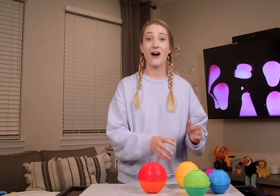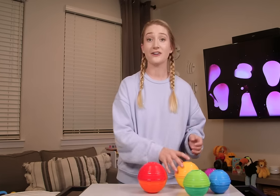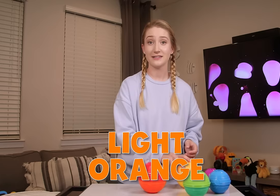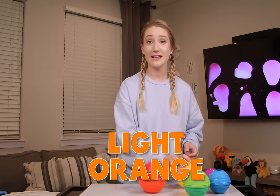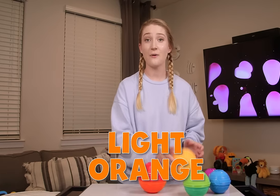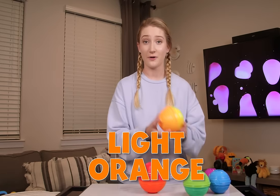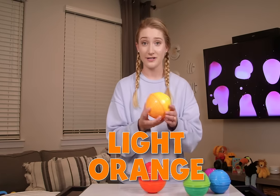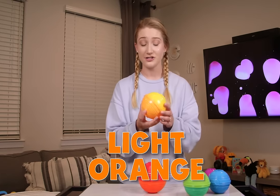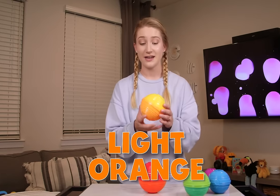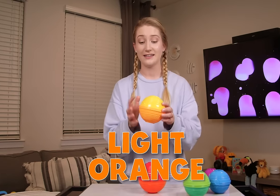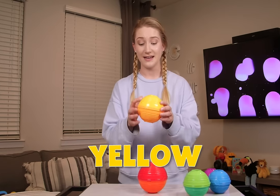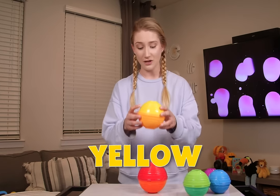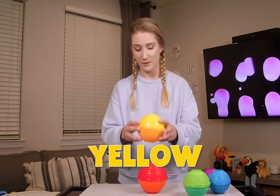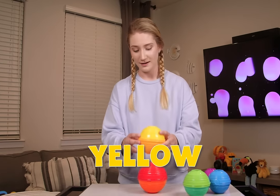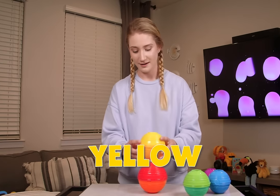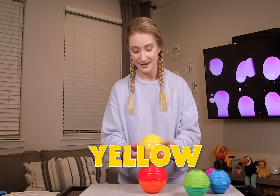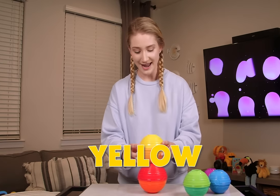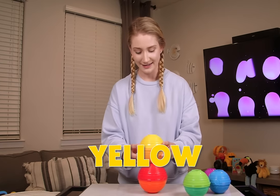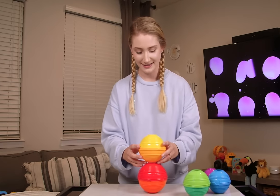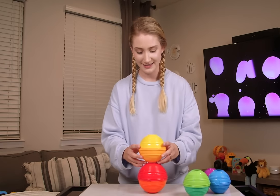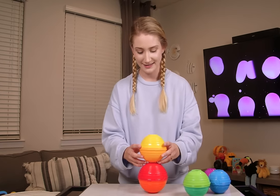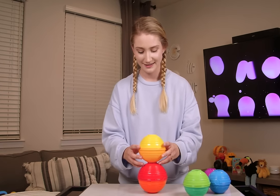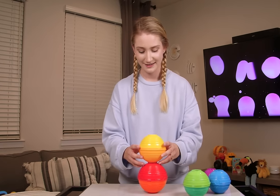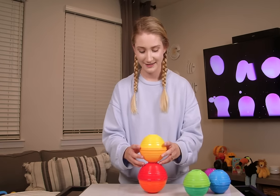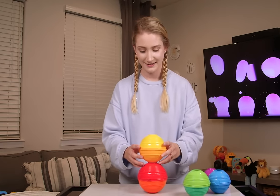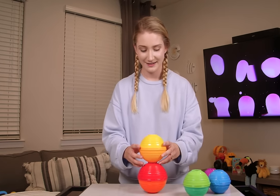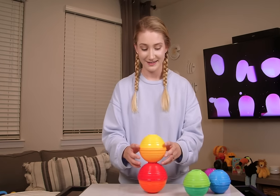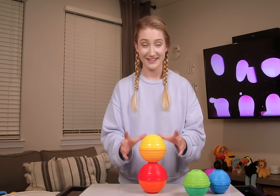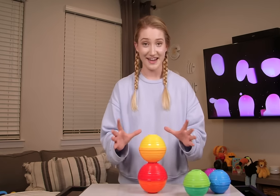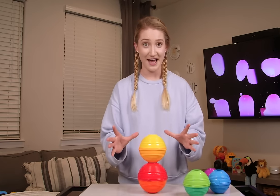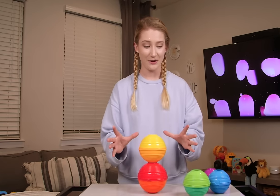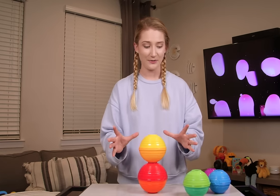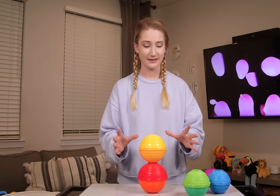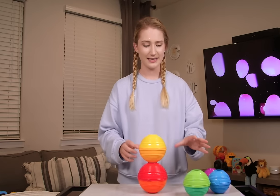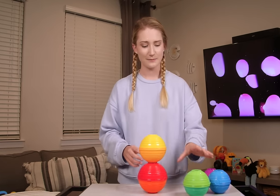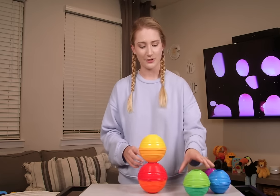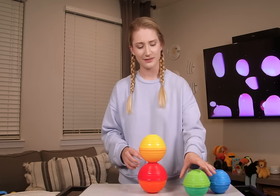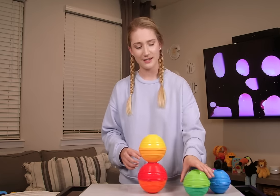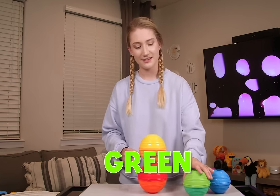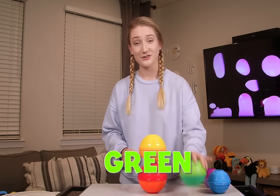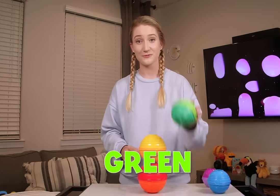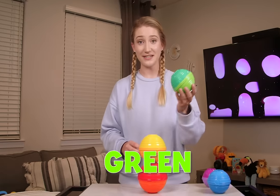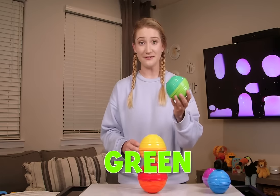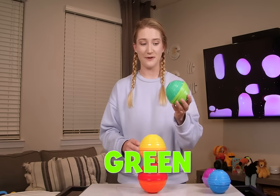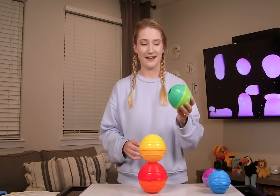Our light orange and yellow one next. Now, let's put the green one.